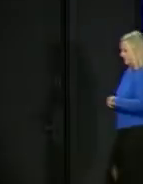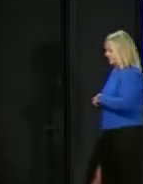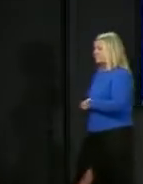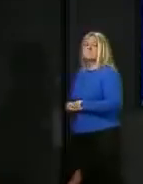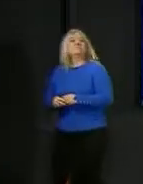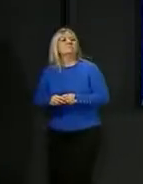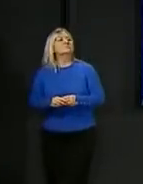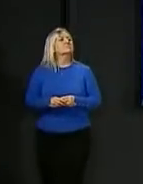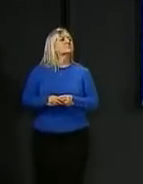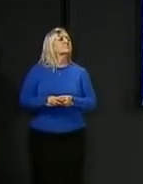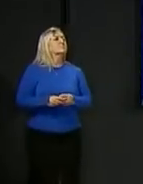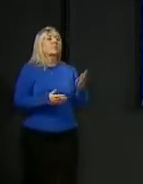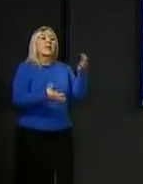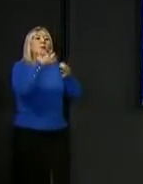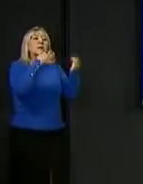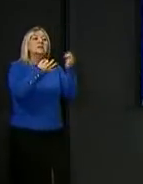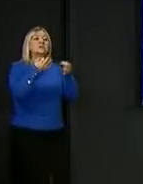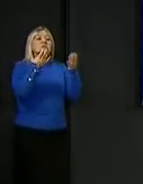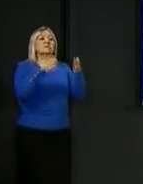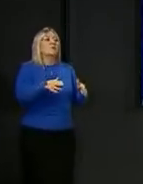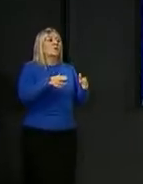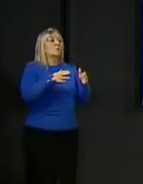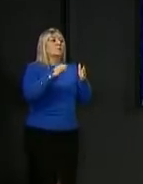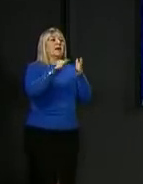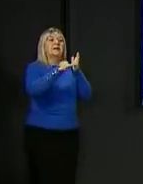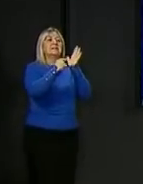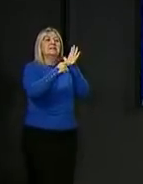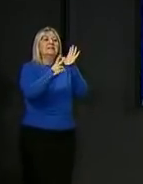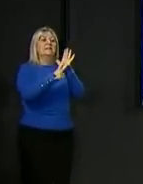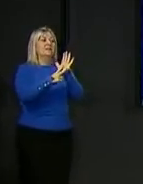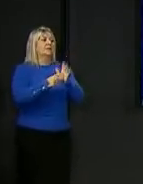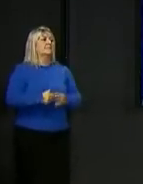Ross Govans from STV. Afternoon First Minister. The